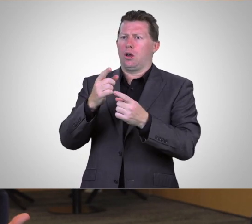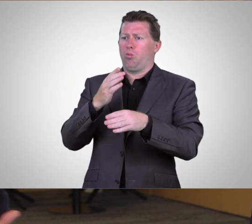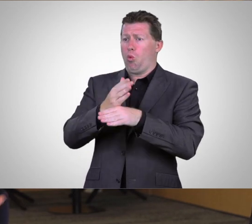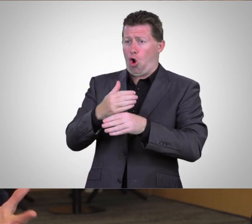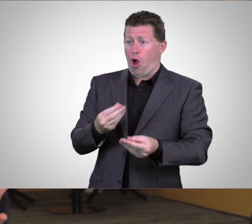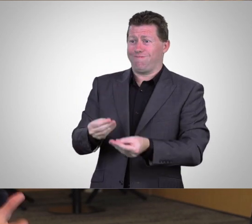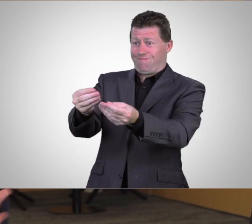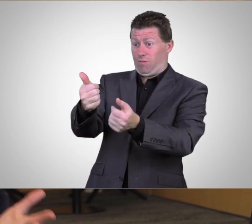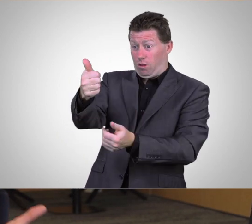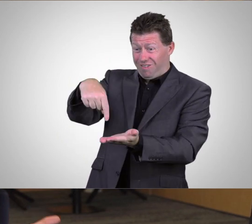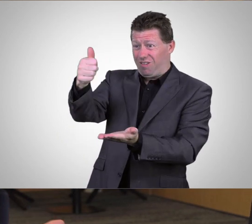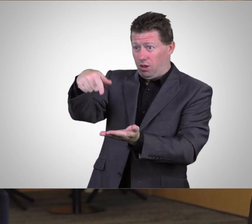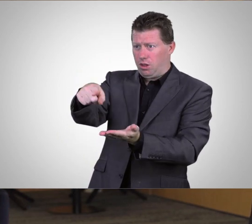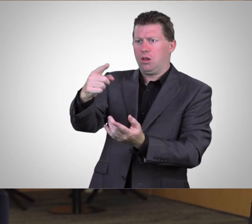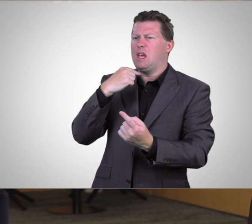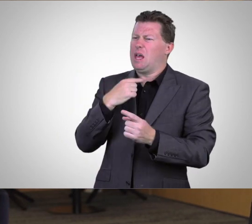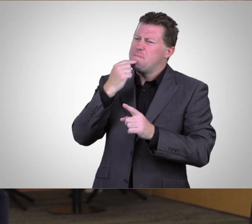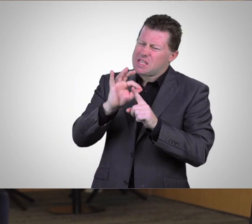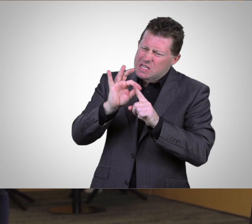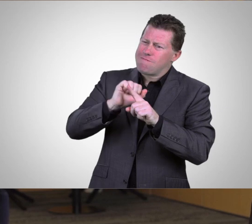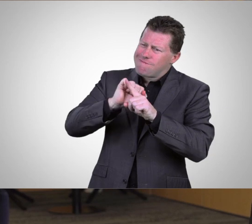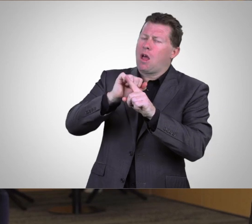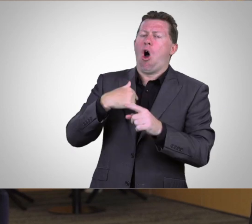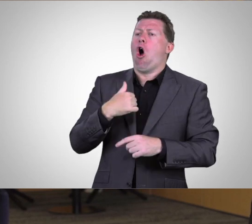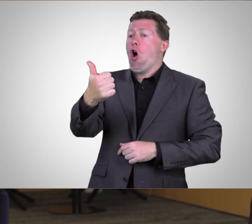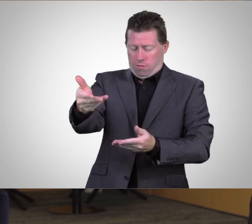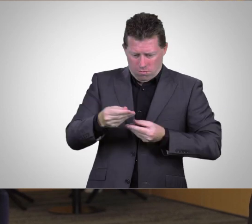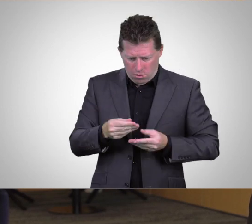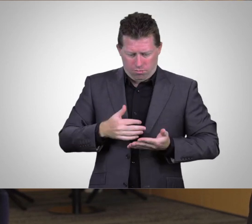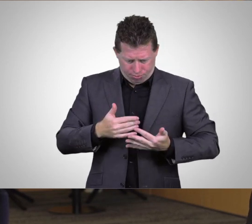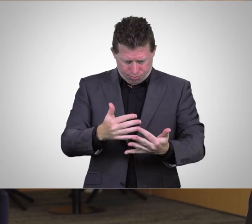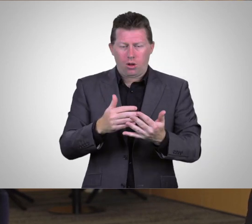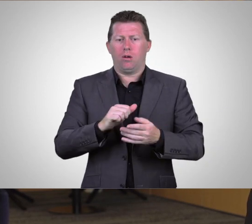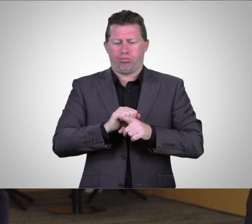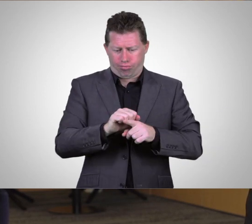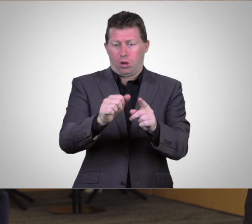that you could do a little bit better normally. So it's good to design that into assessments as well,